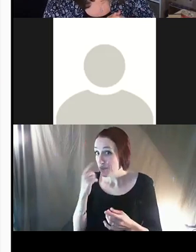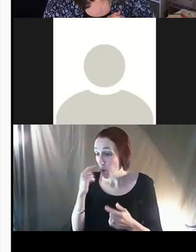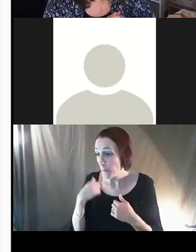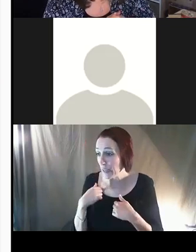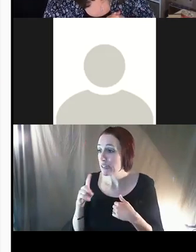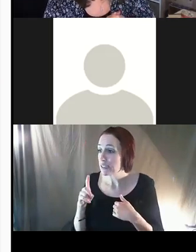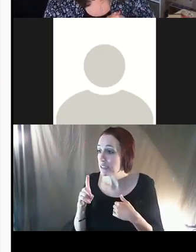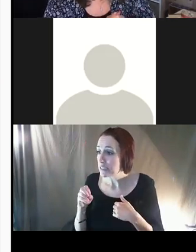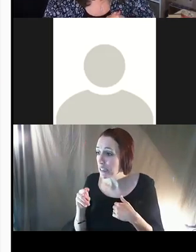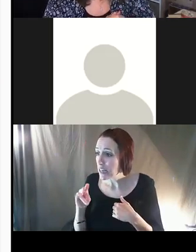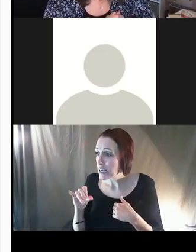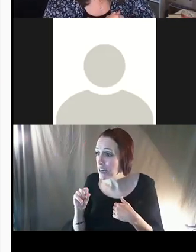eighth grade level for consumers.